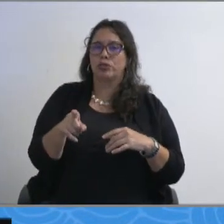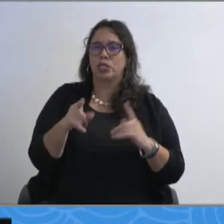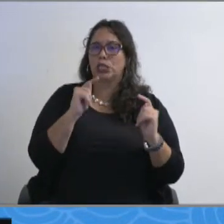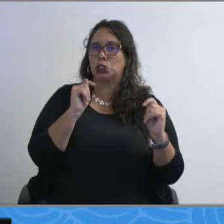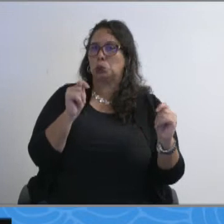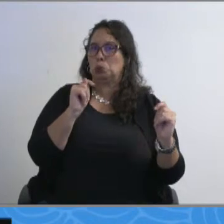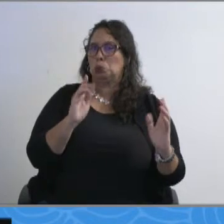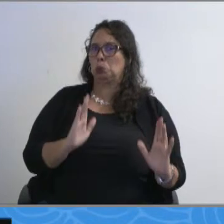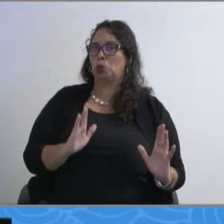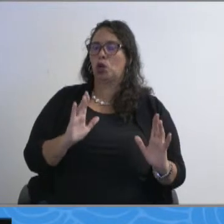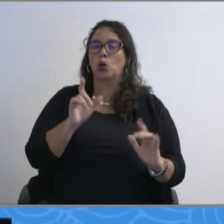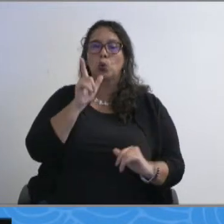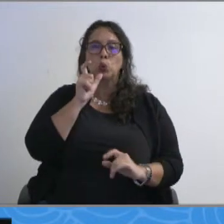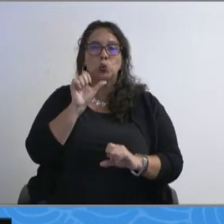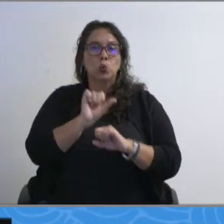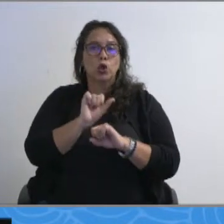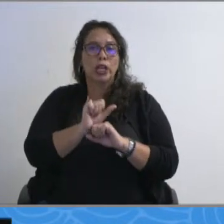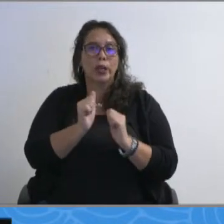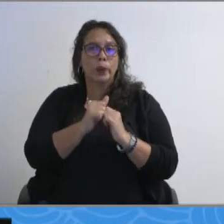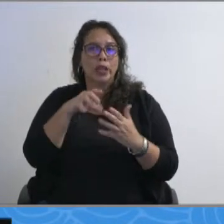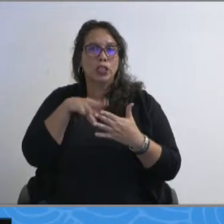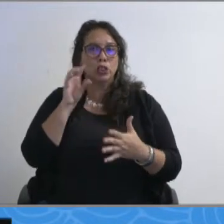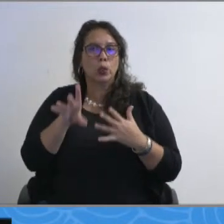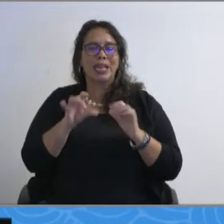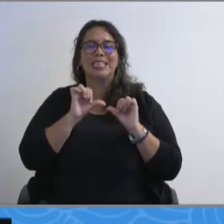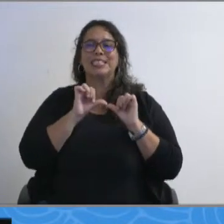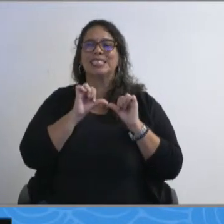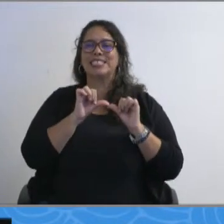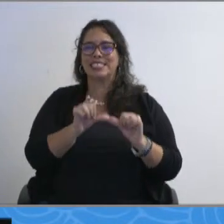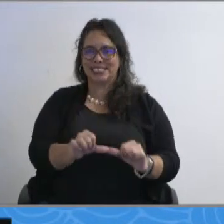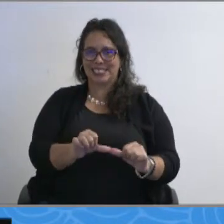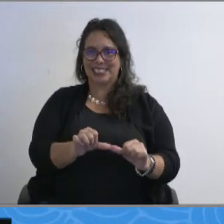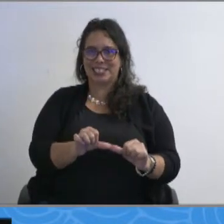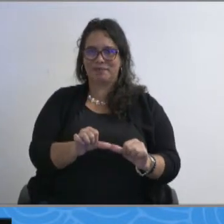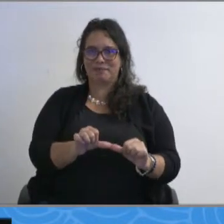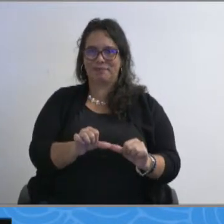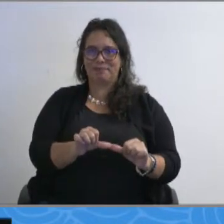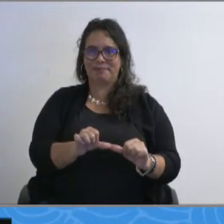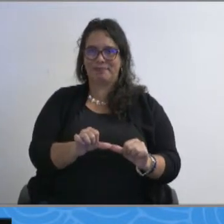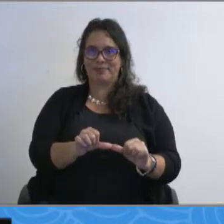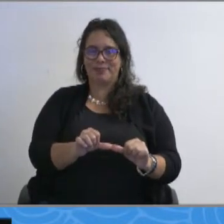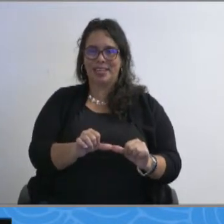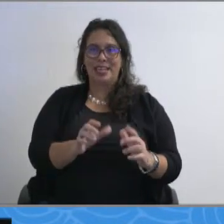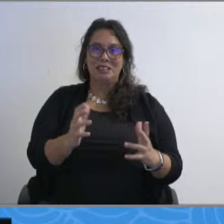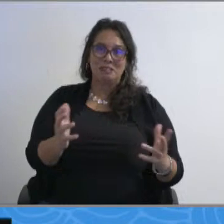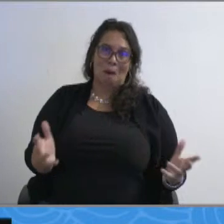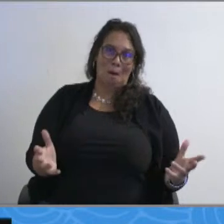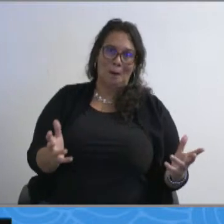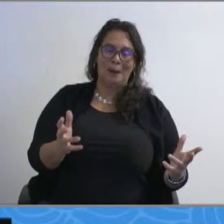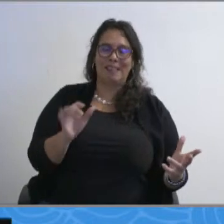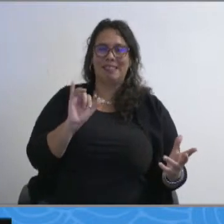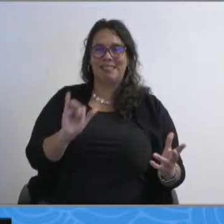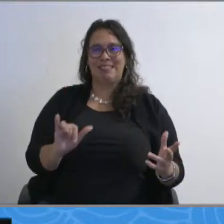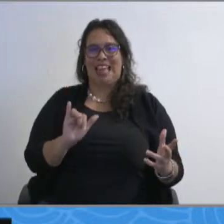who's working with our student is consistent. So, that's been a little bit of one of our preliminary struggles,